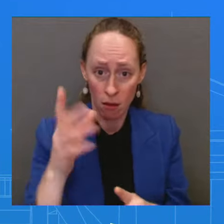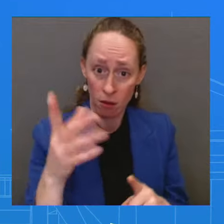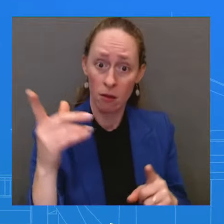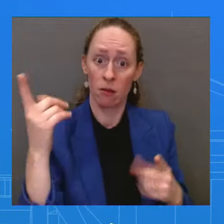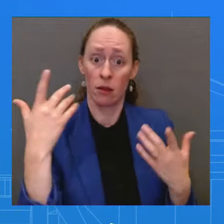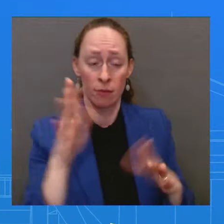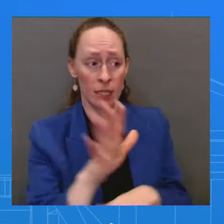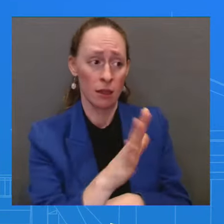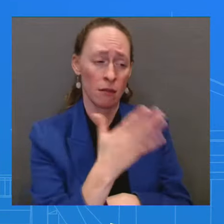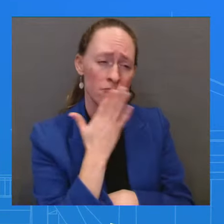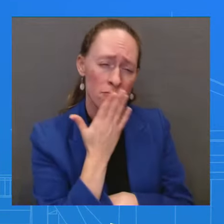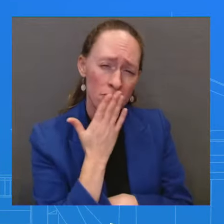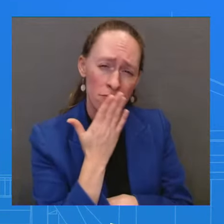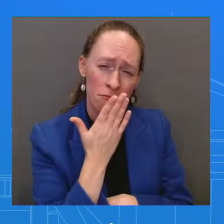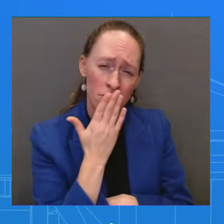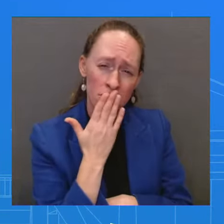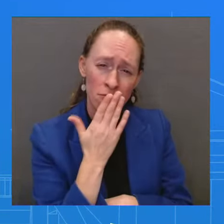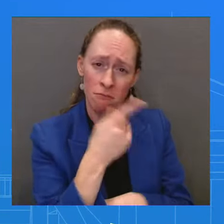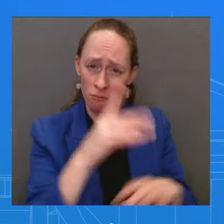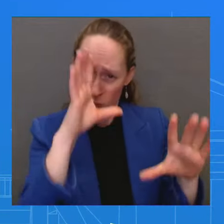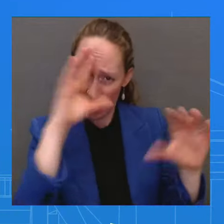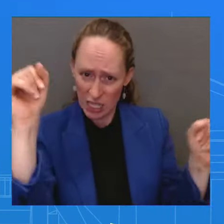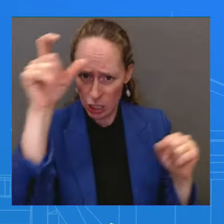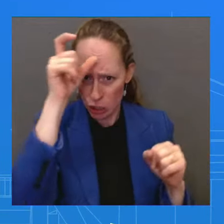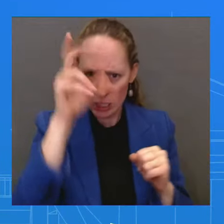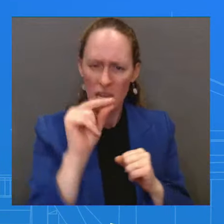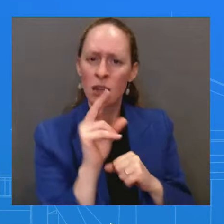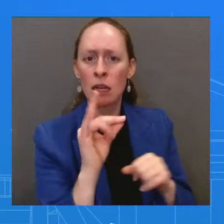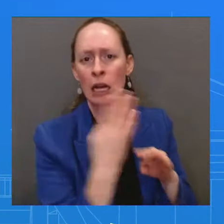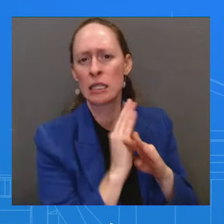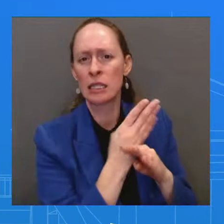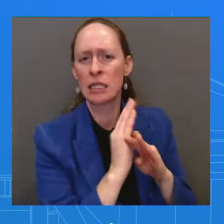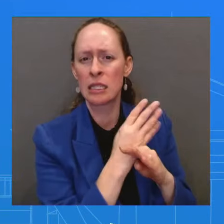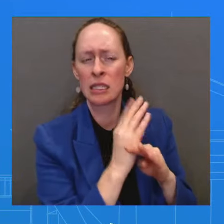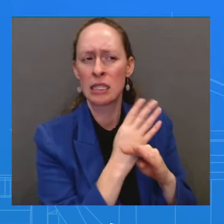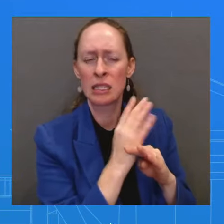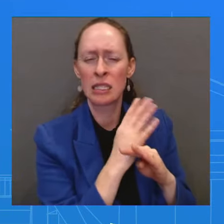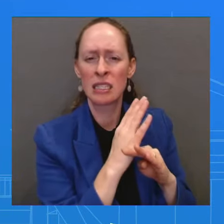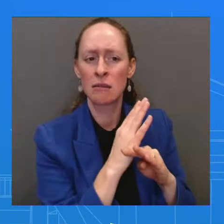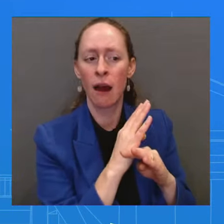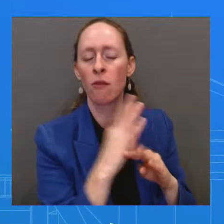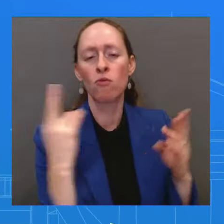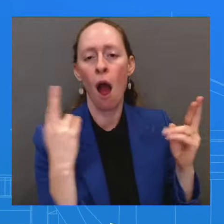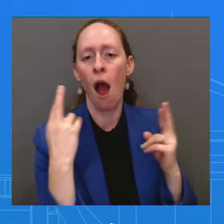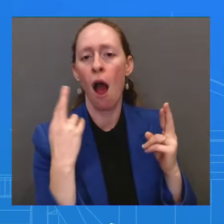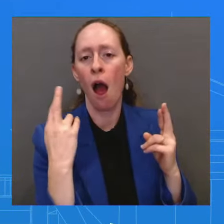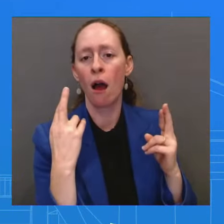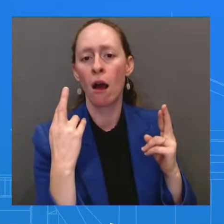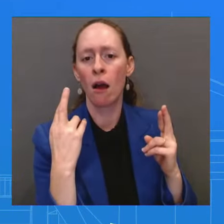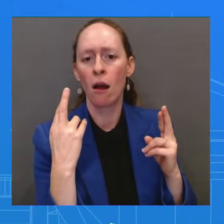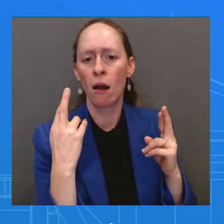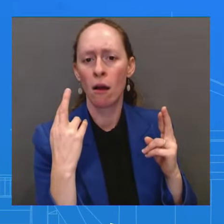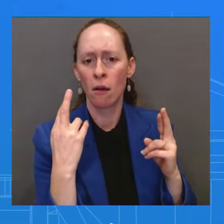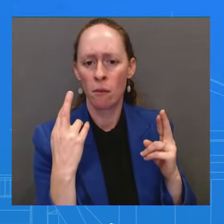Is President disappointed that Sweden is still not a member of NATO? Ms. Jean-Pierre: So, we -- we still stand very strongly on believing